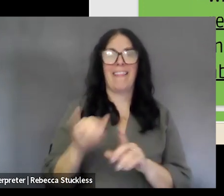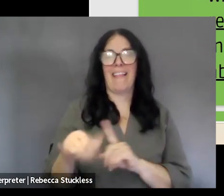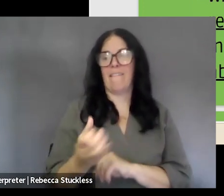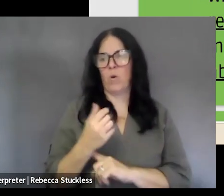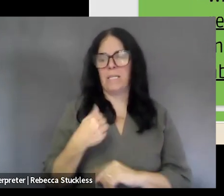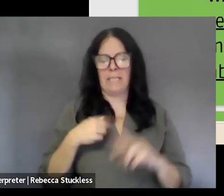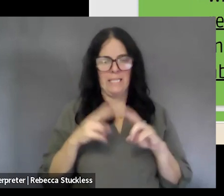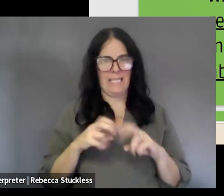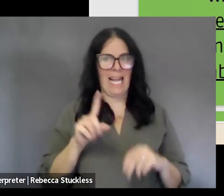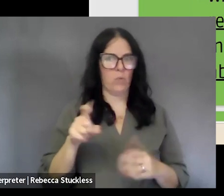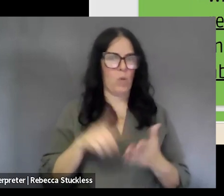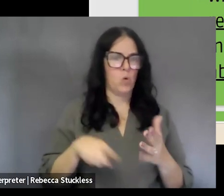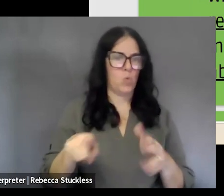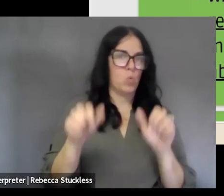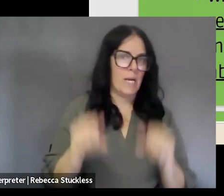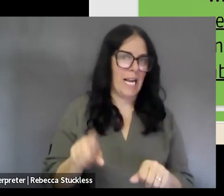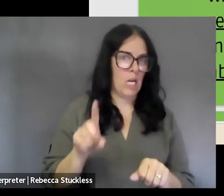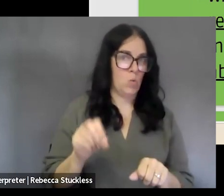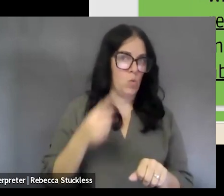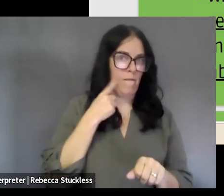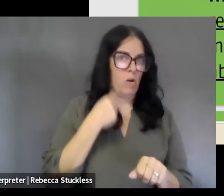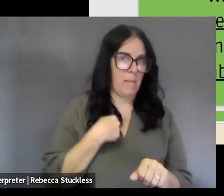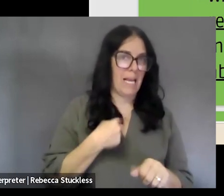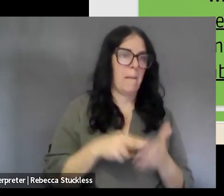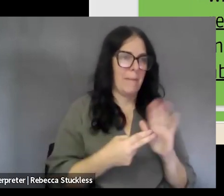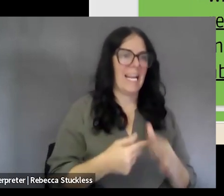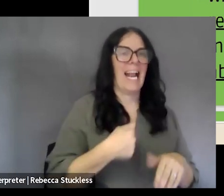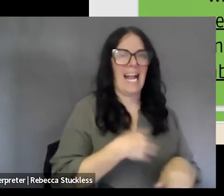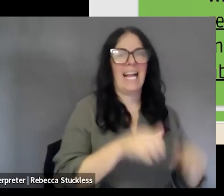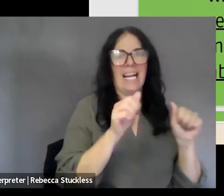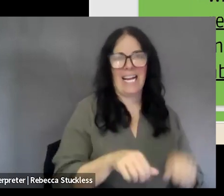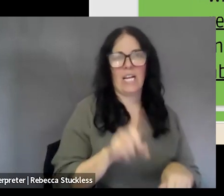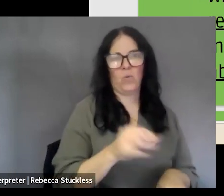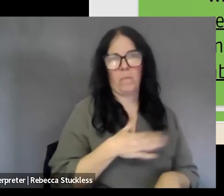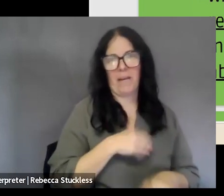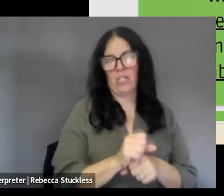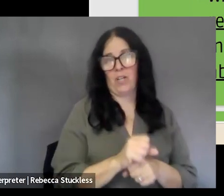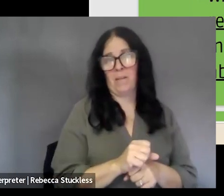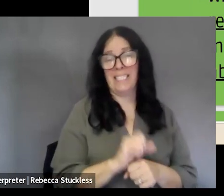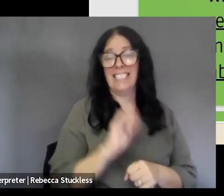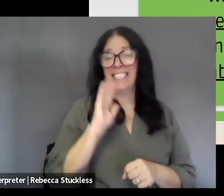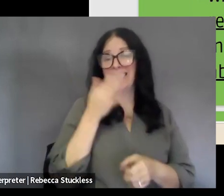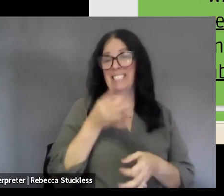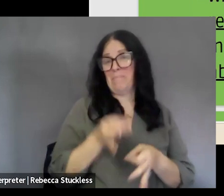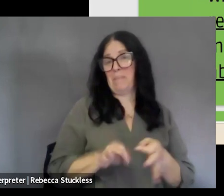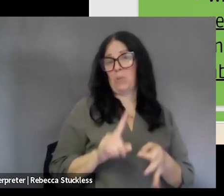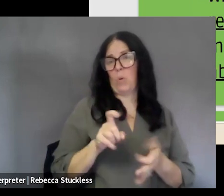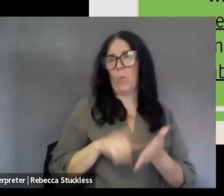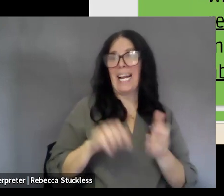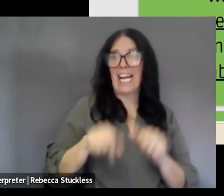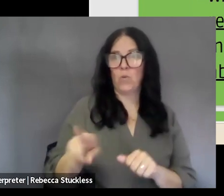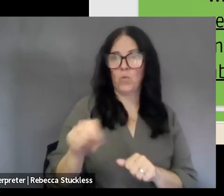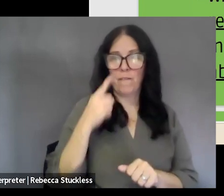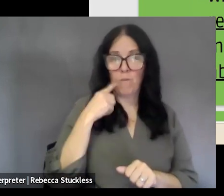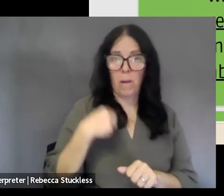you do for me, so that I can do my job which is a simple question, although a complicated answer,